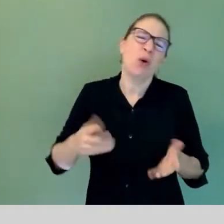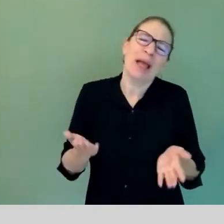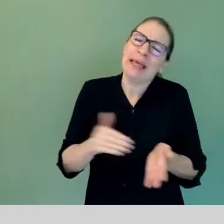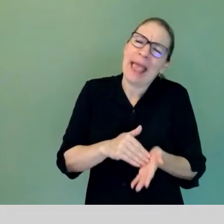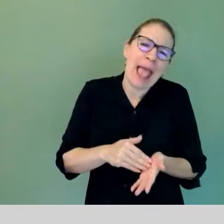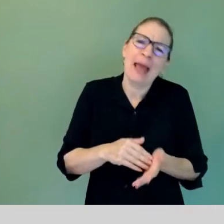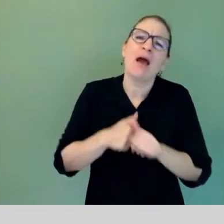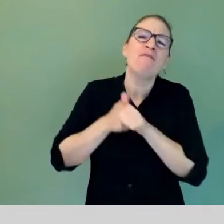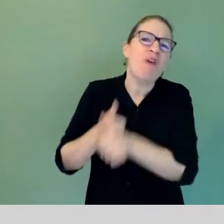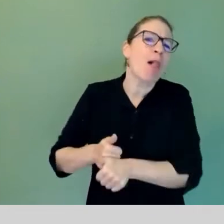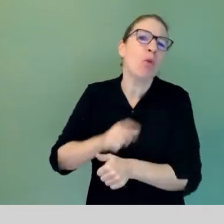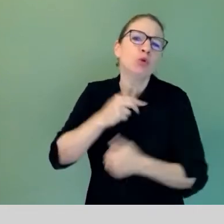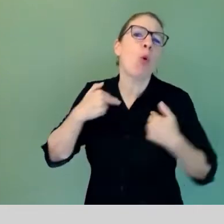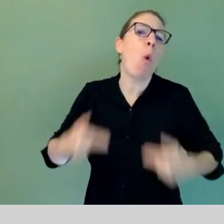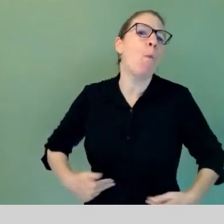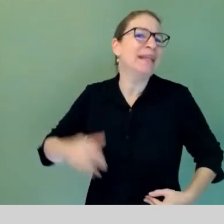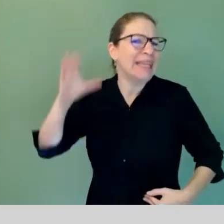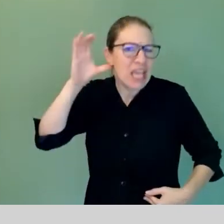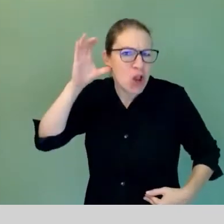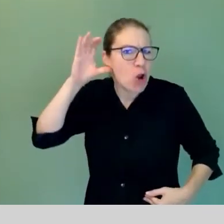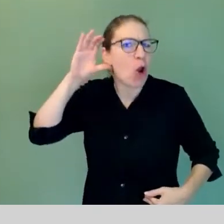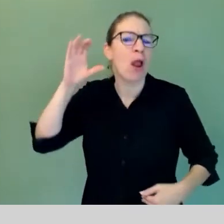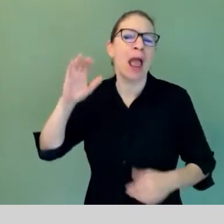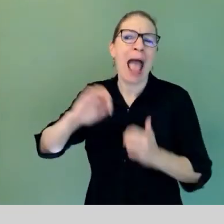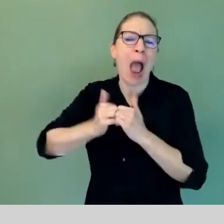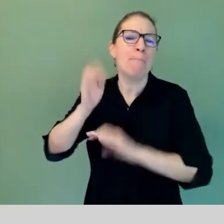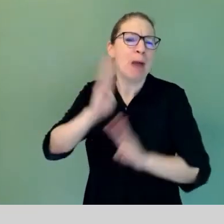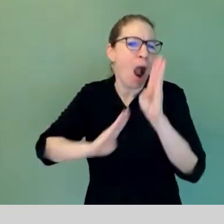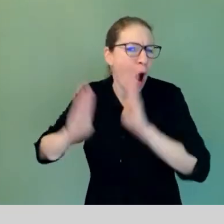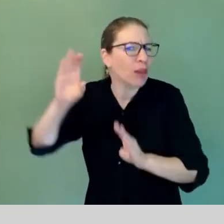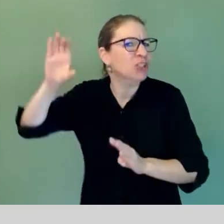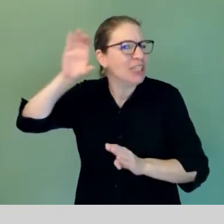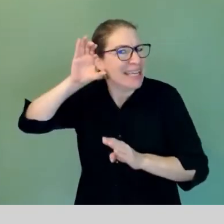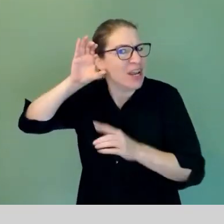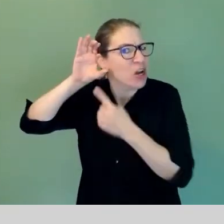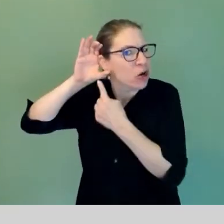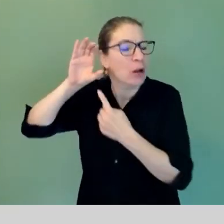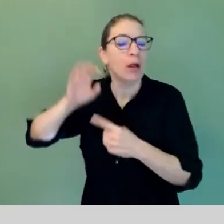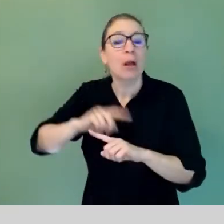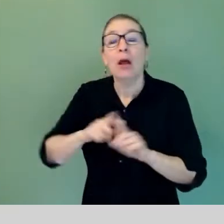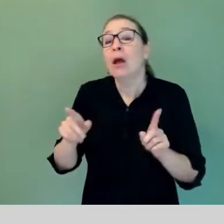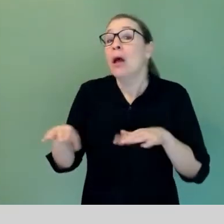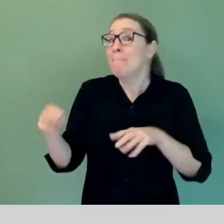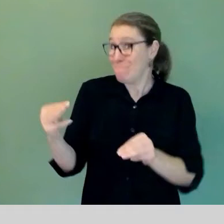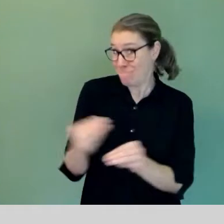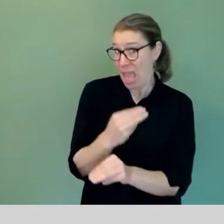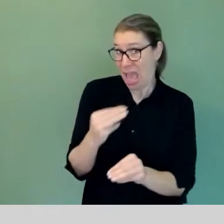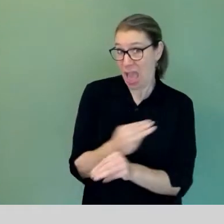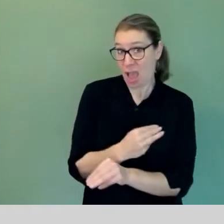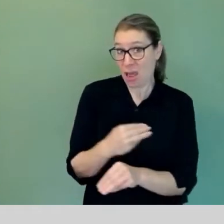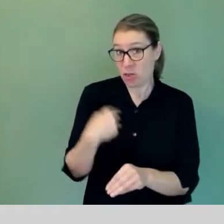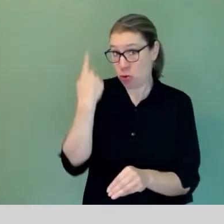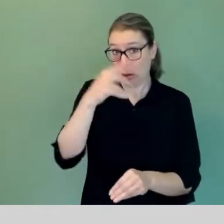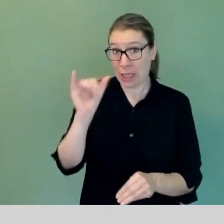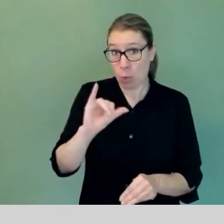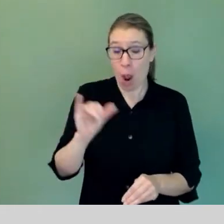how the human ear works and how really the biology of all of it works. But essentially the mathematical way to get to it